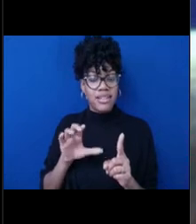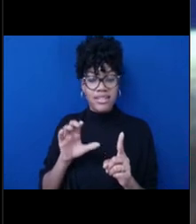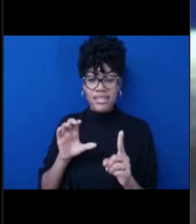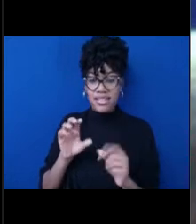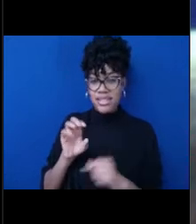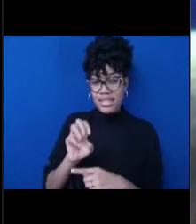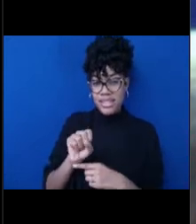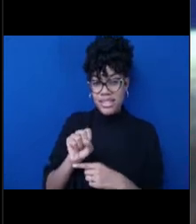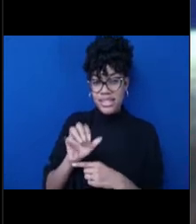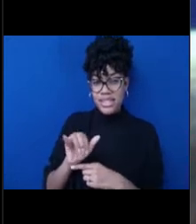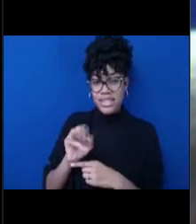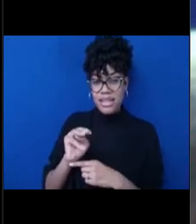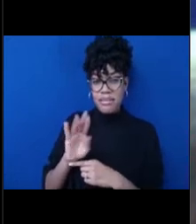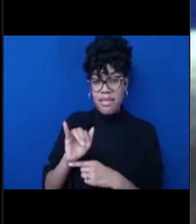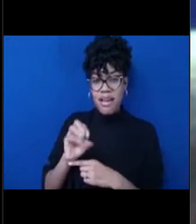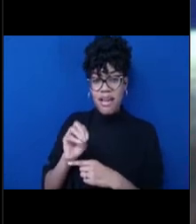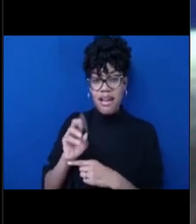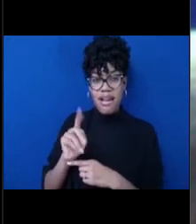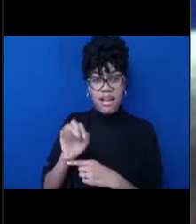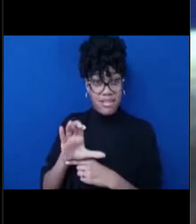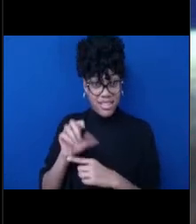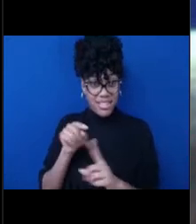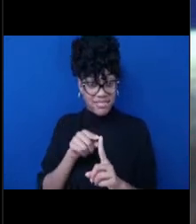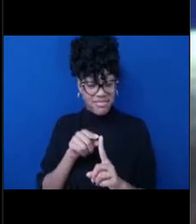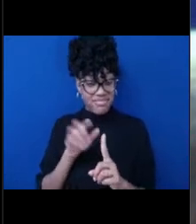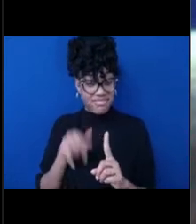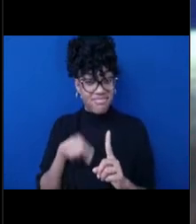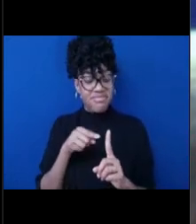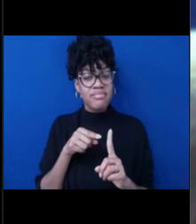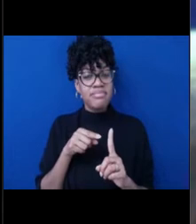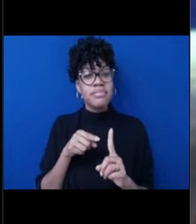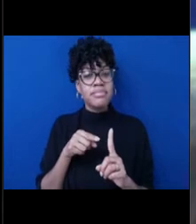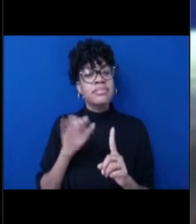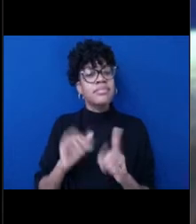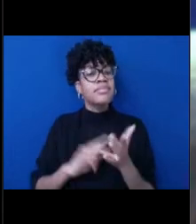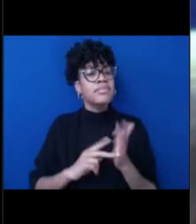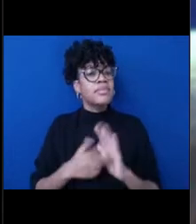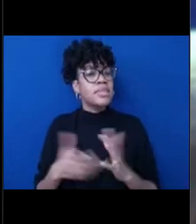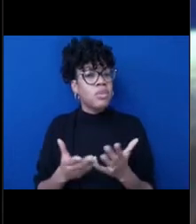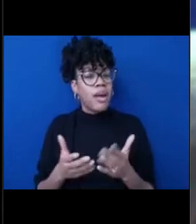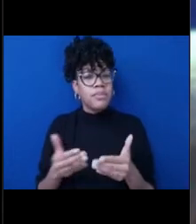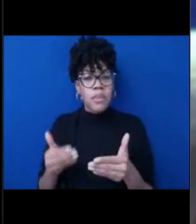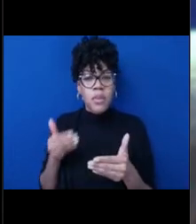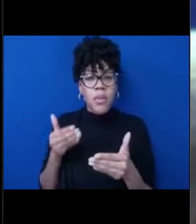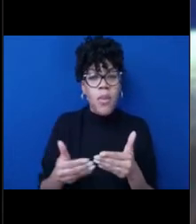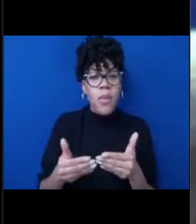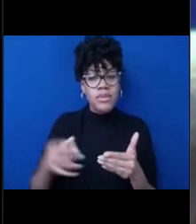Symbiotic. Symbiotic means a close beneficial relationship